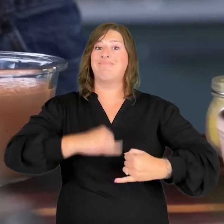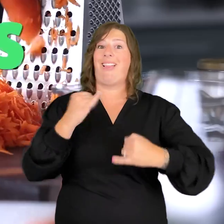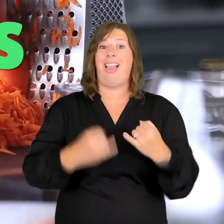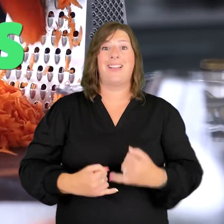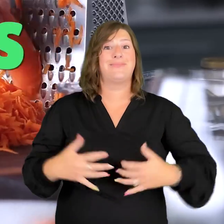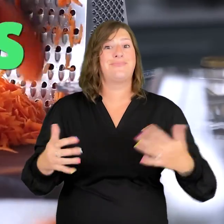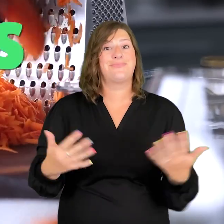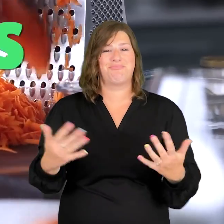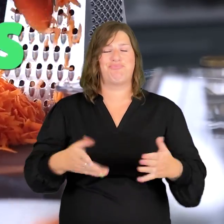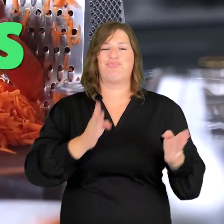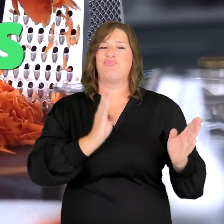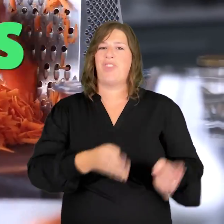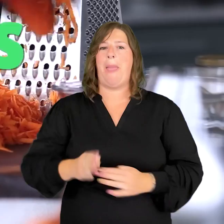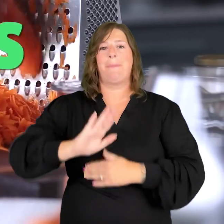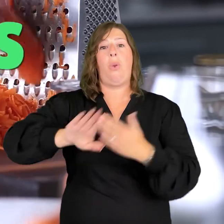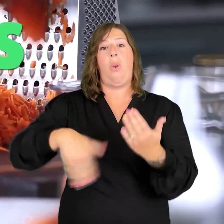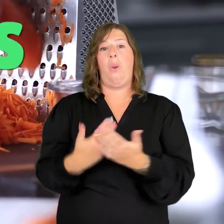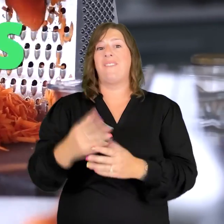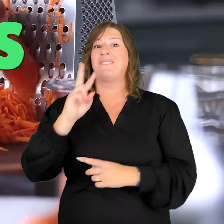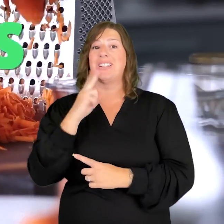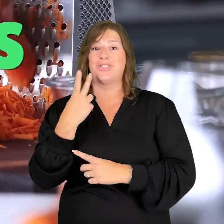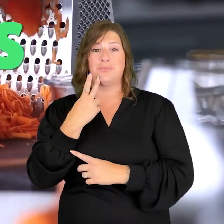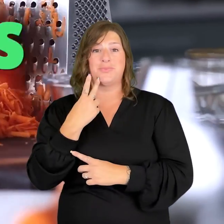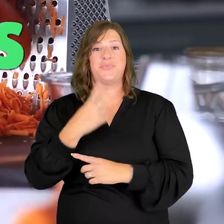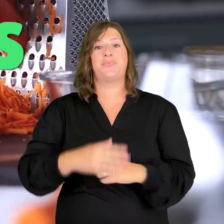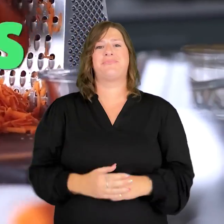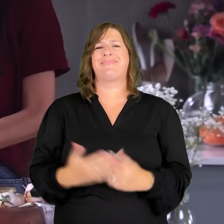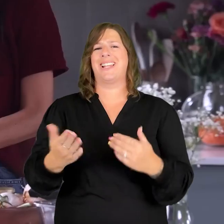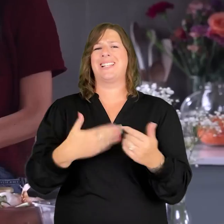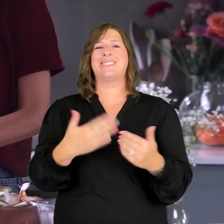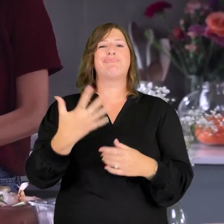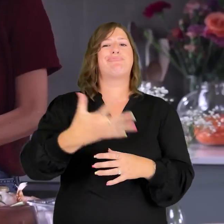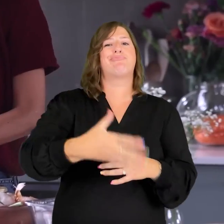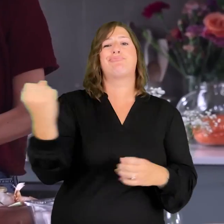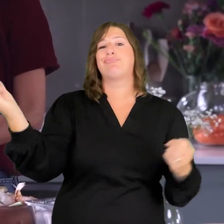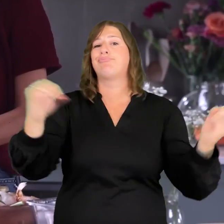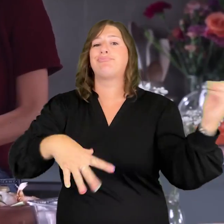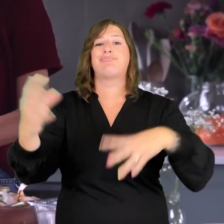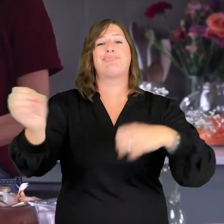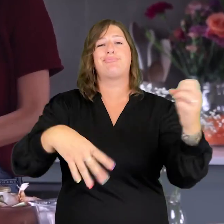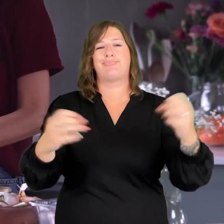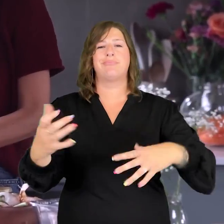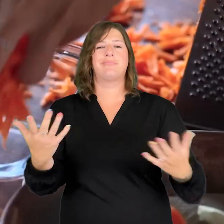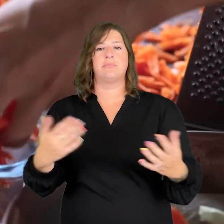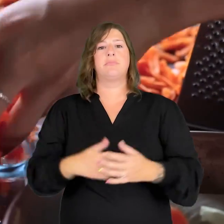we are going to prep a few veggies so that they're grab and go ready. We'll start by grating three carrots.